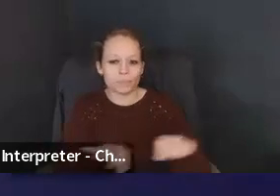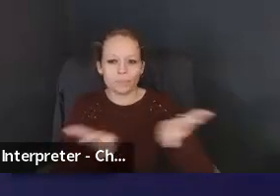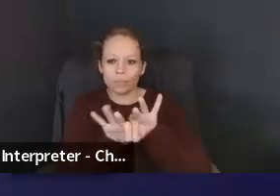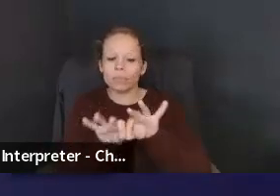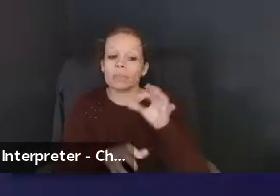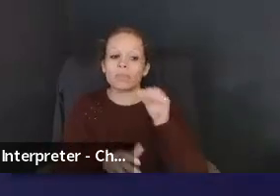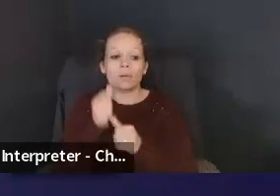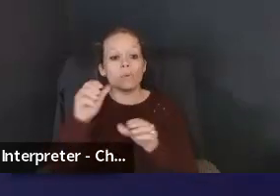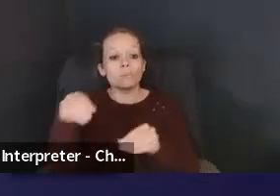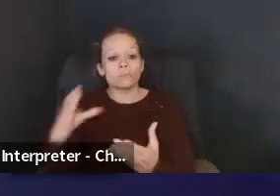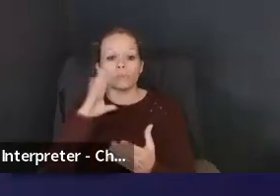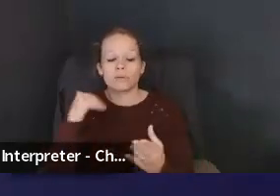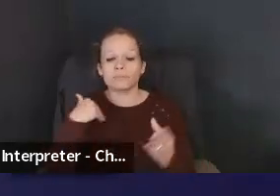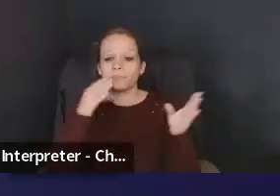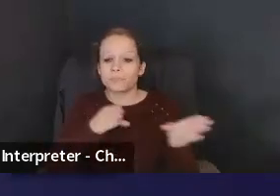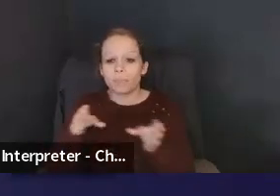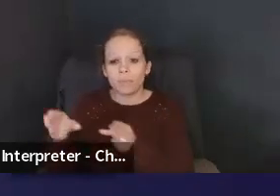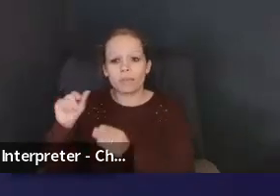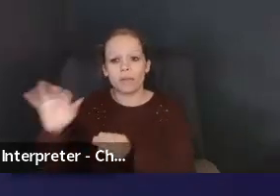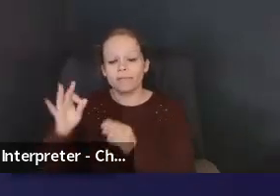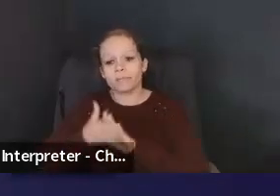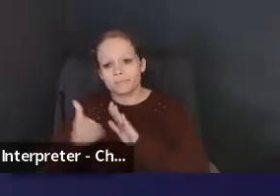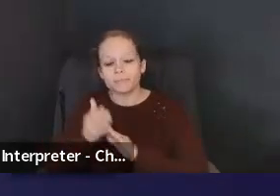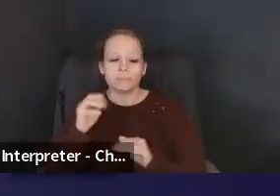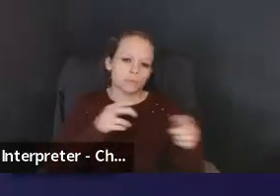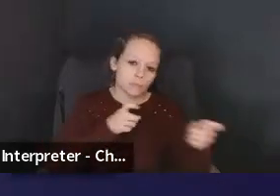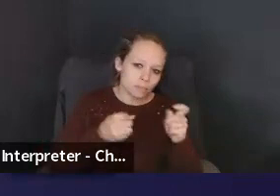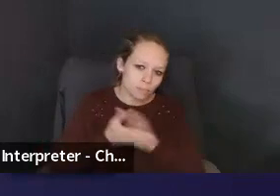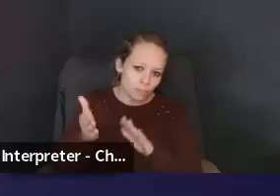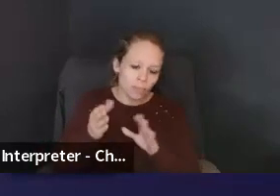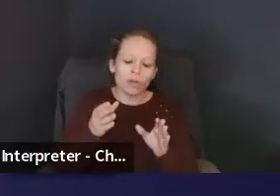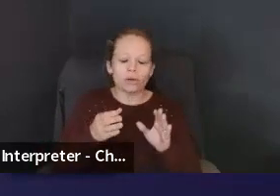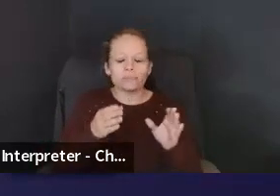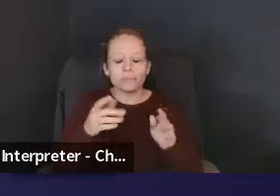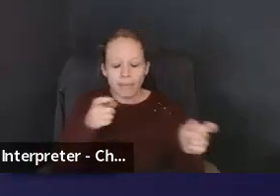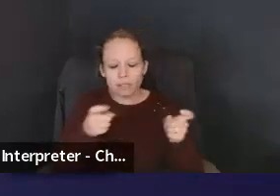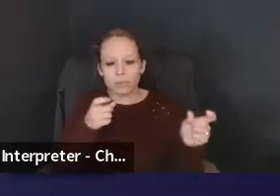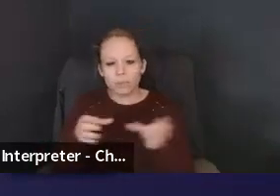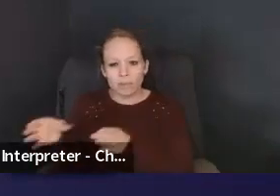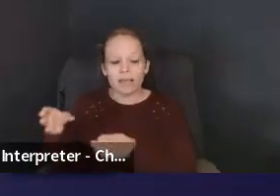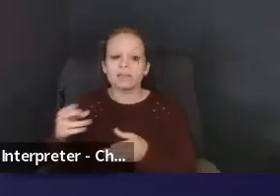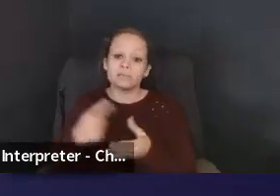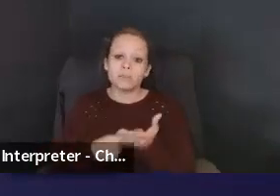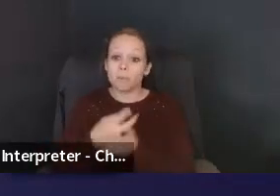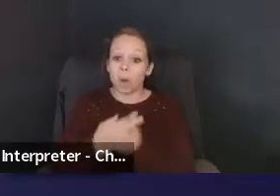operation or a management plan, sometimes both, but usually elements of these are combined. Very